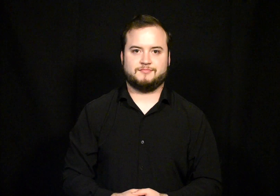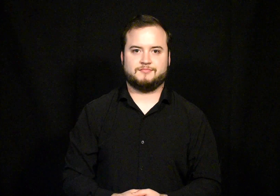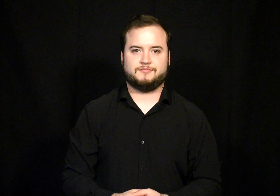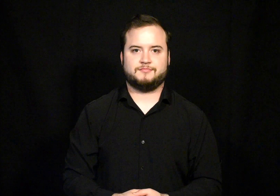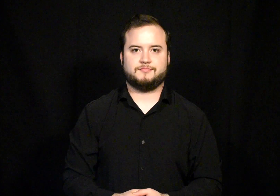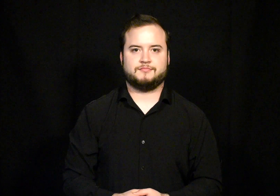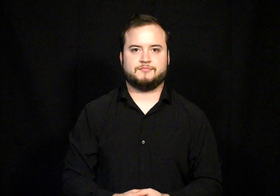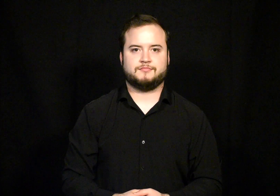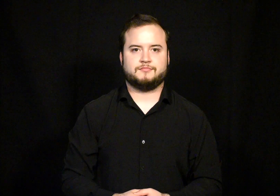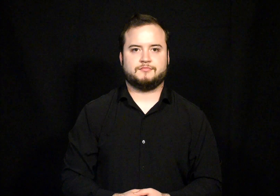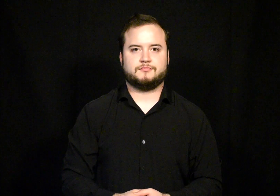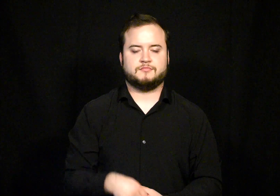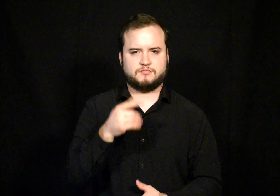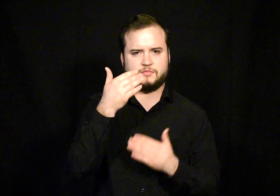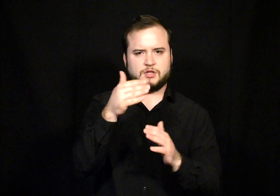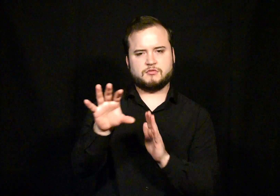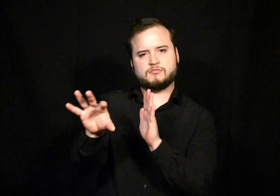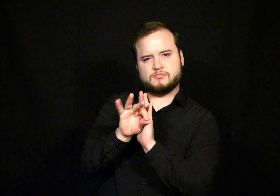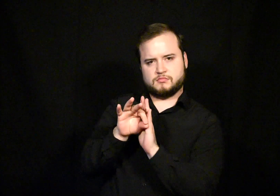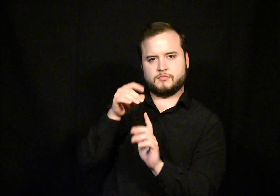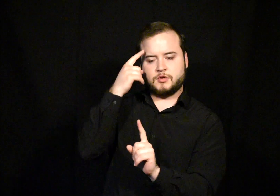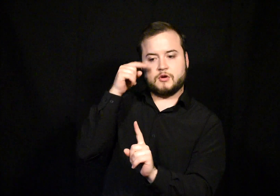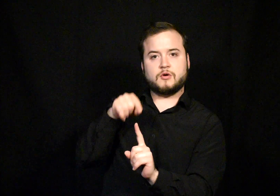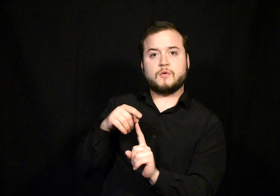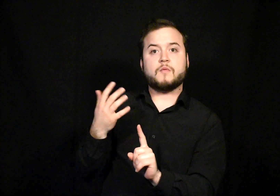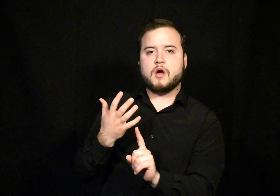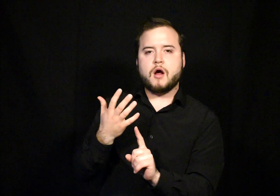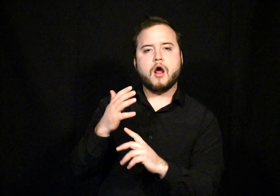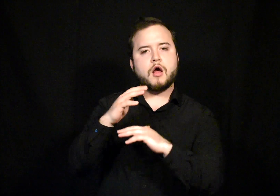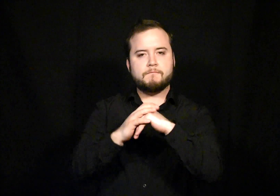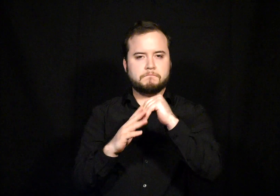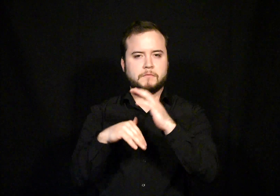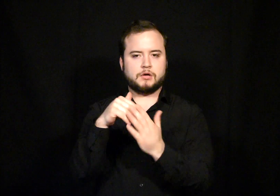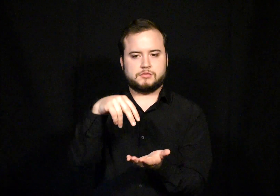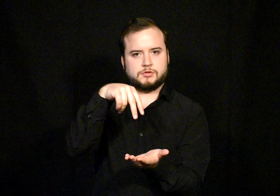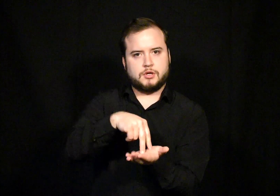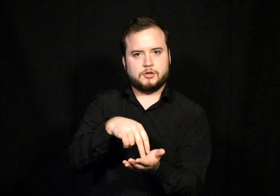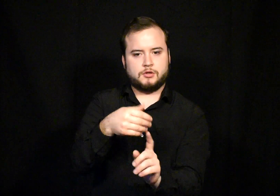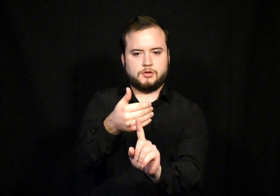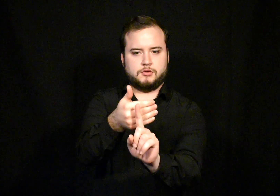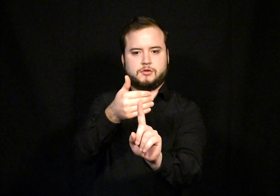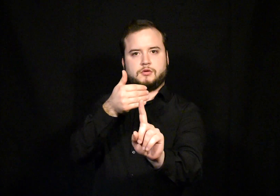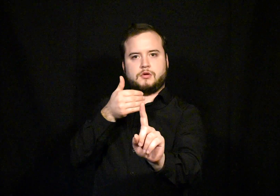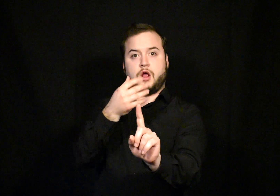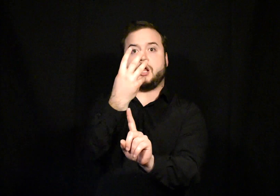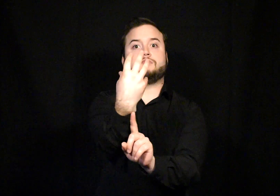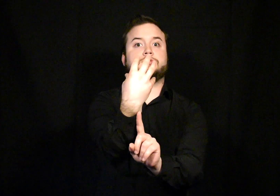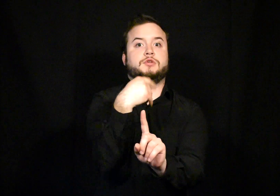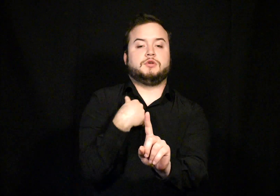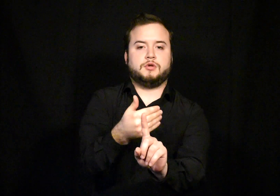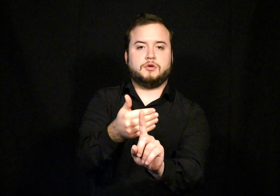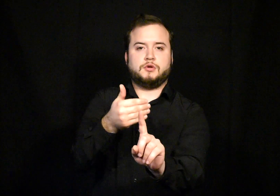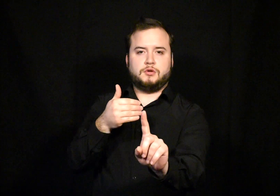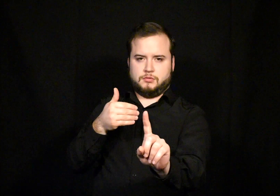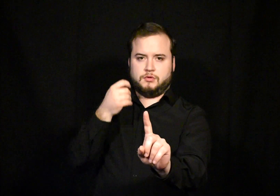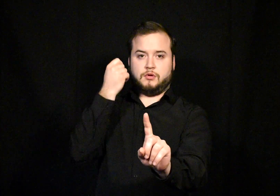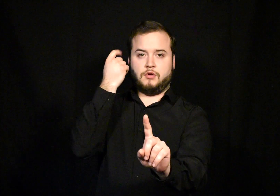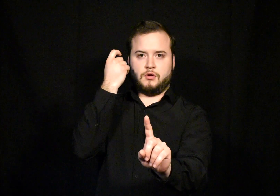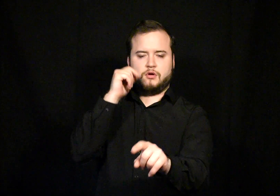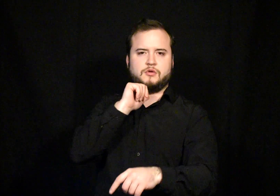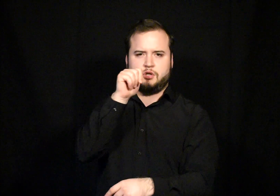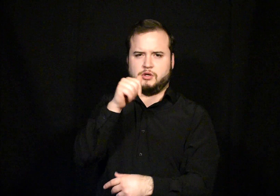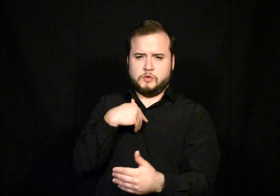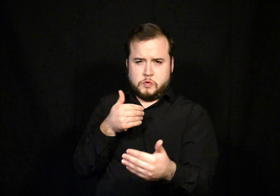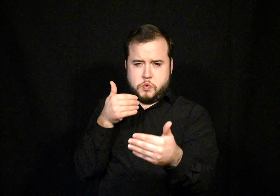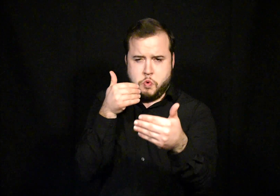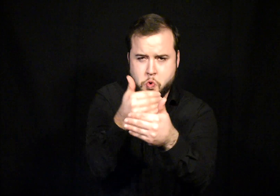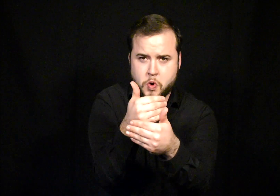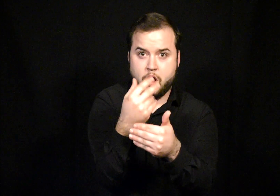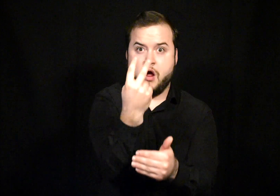Opt for a comfortable distance from the camera - not too close that